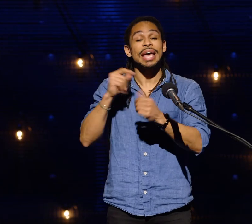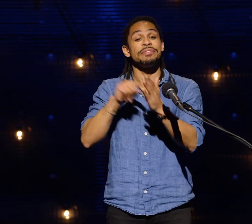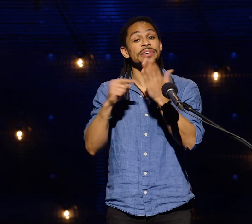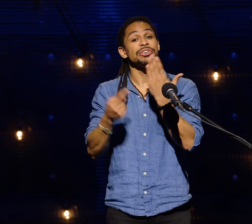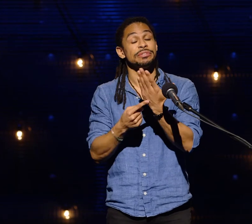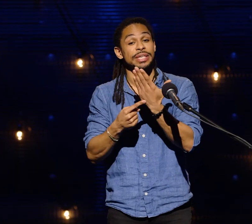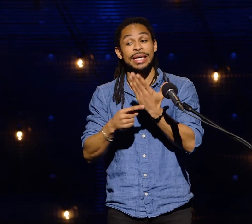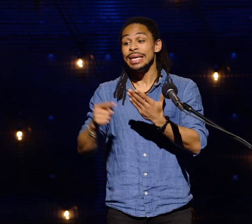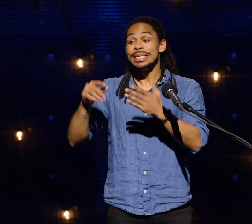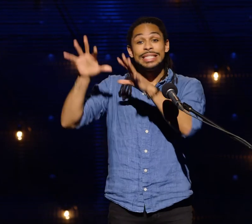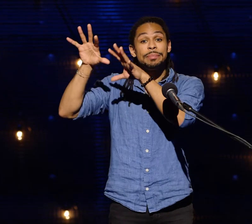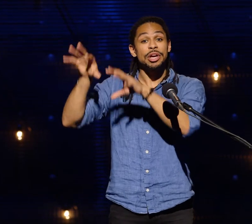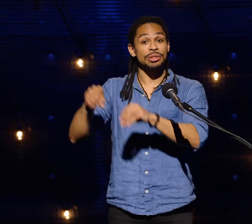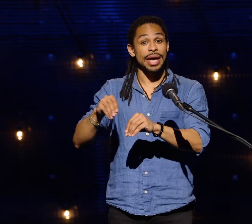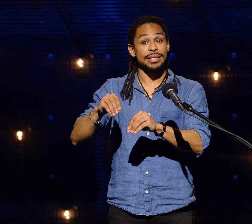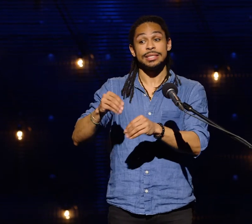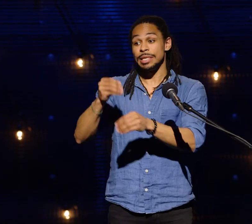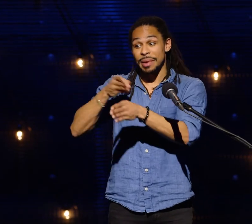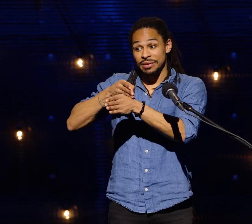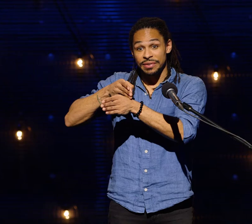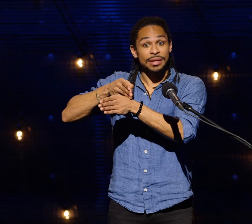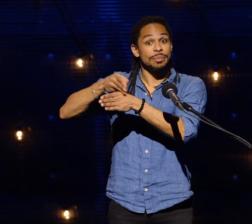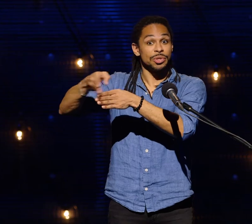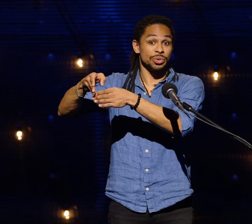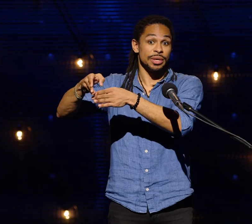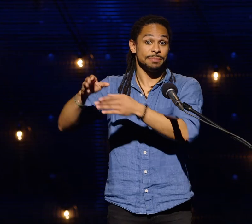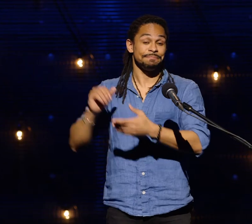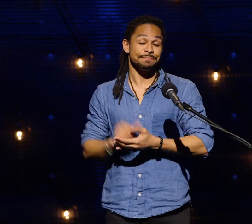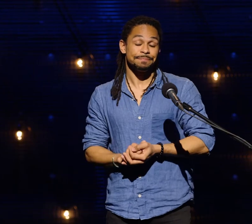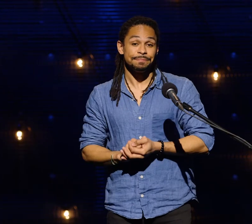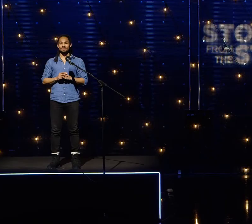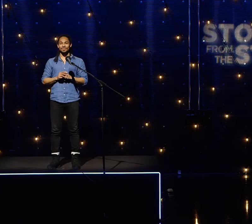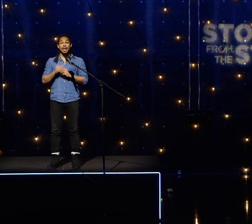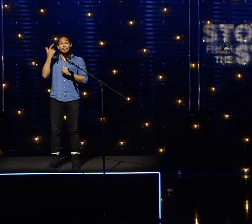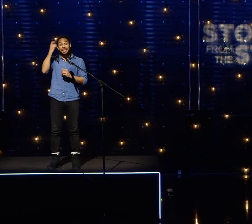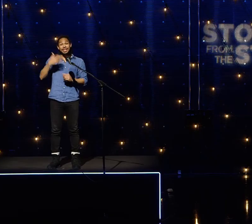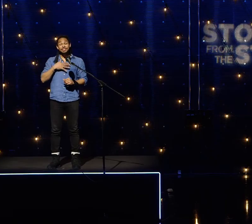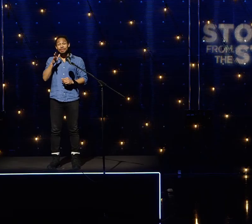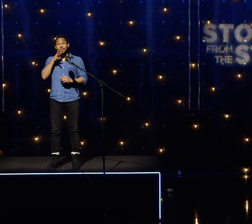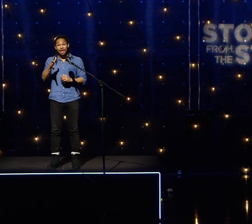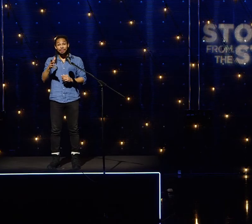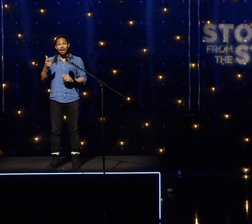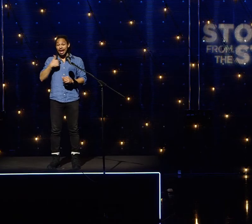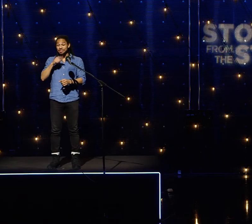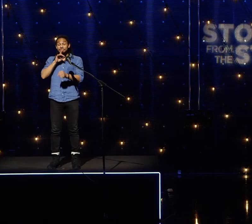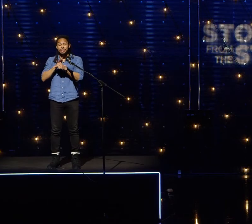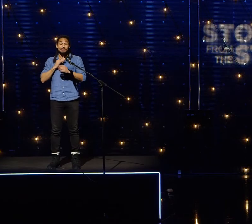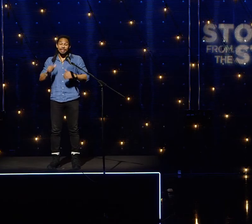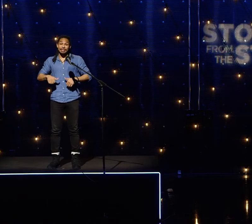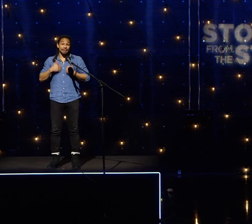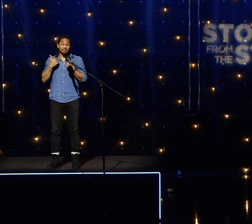and figuratively dim their light to benefit the majority. Because of my grandma, I've devoted my life